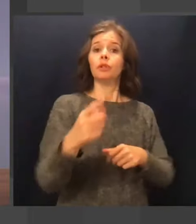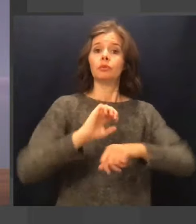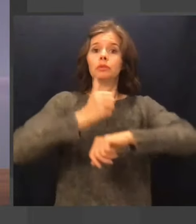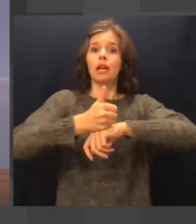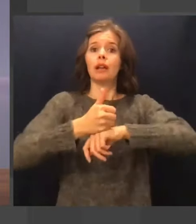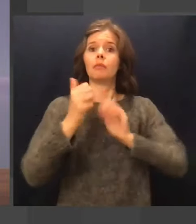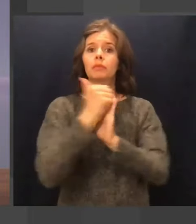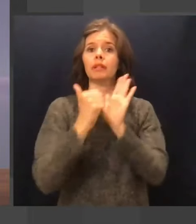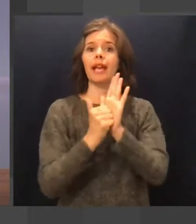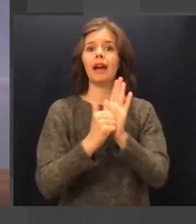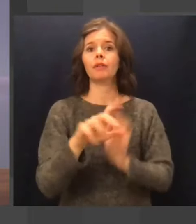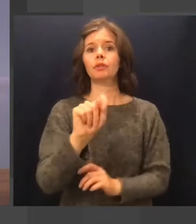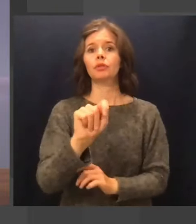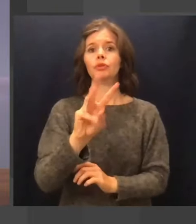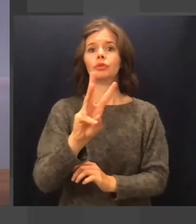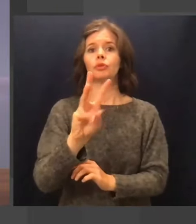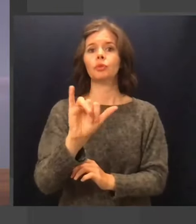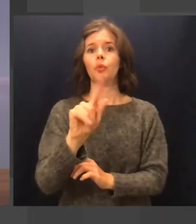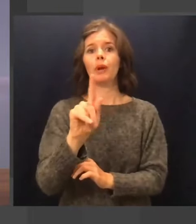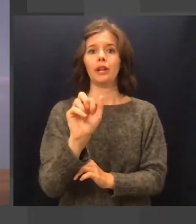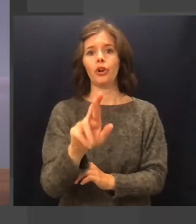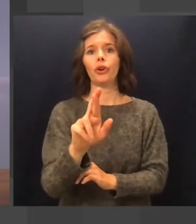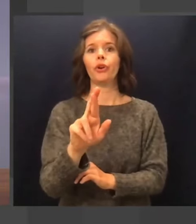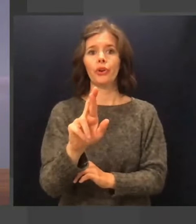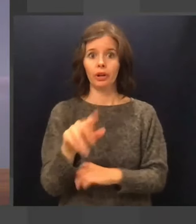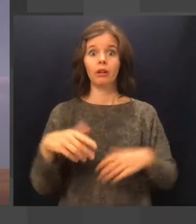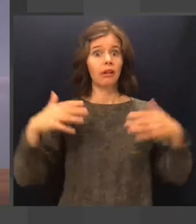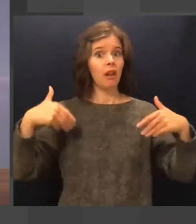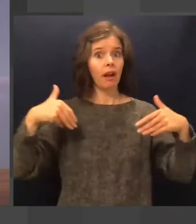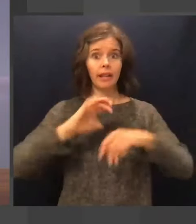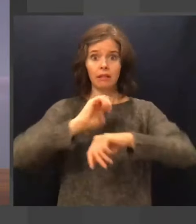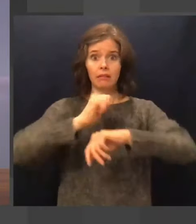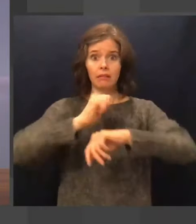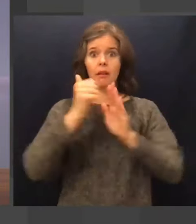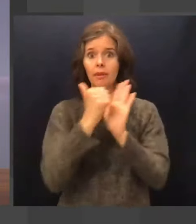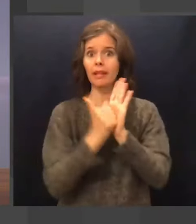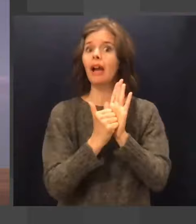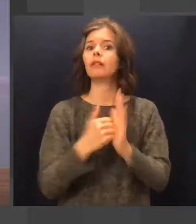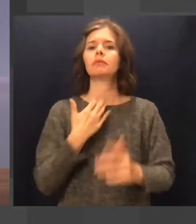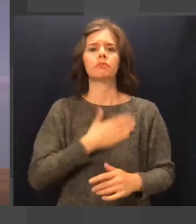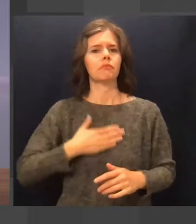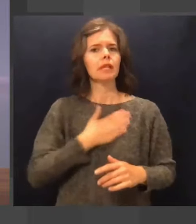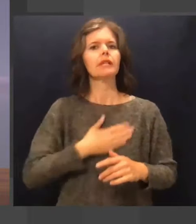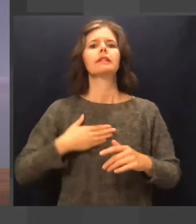Twitter ACCOUNT. IF YOU DON'T.